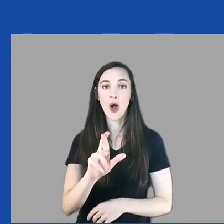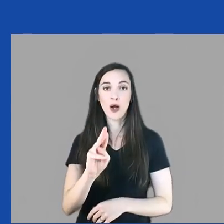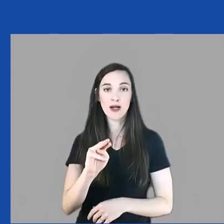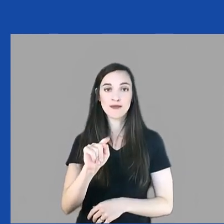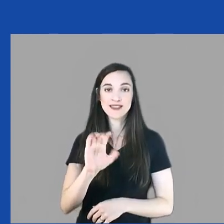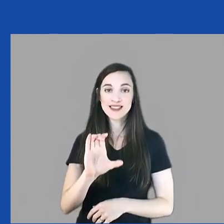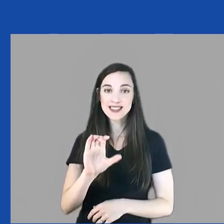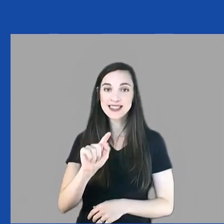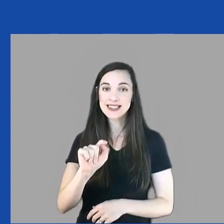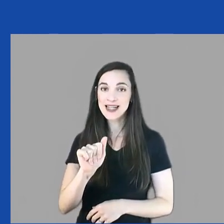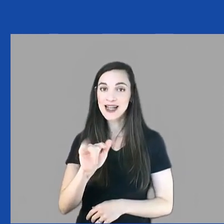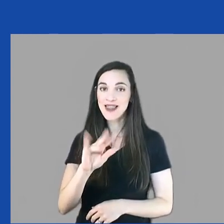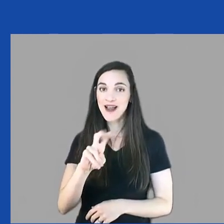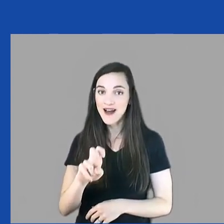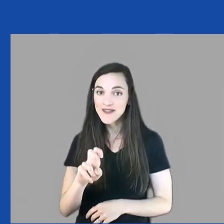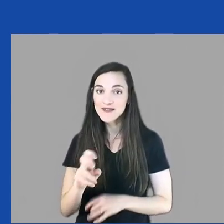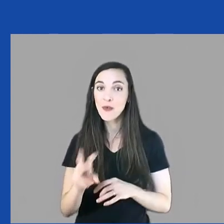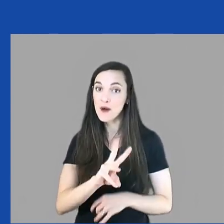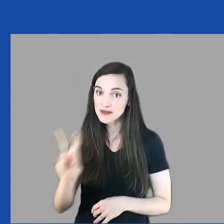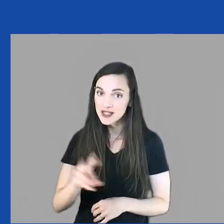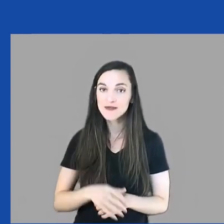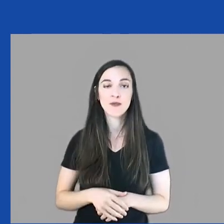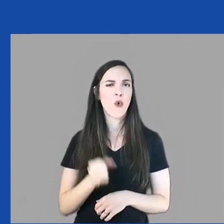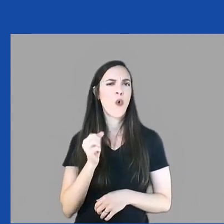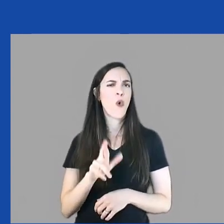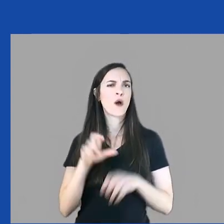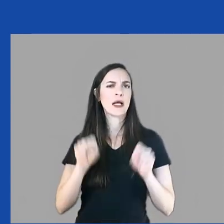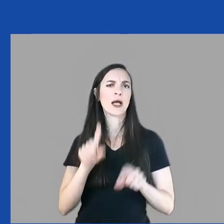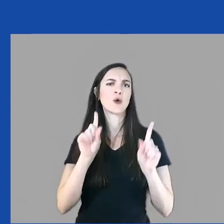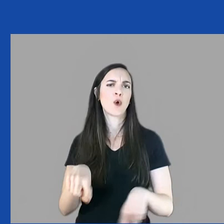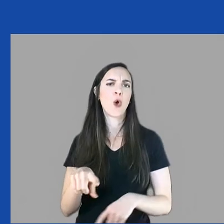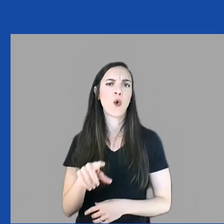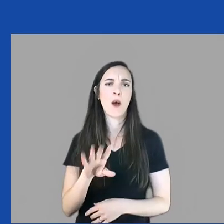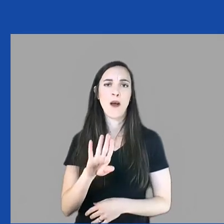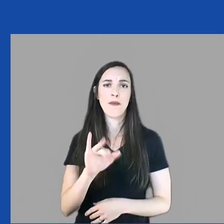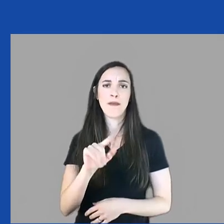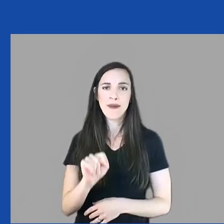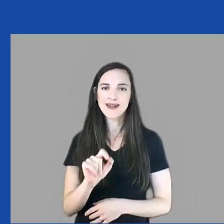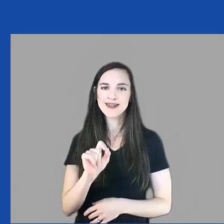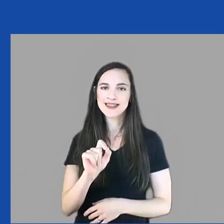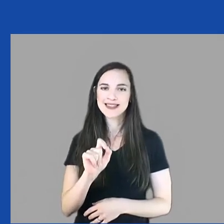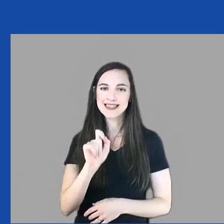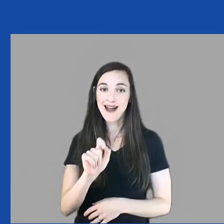on the RMTC-D/HH TA-Live! website or by going to the bitly bit.ly/RMTCHLP